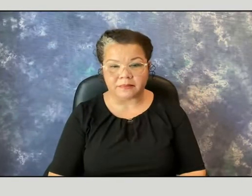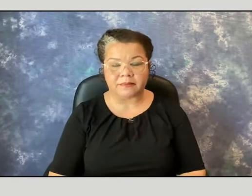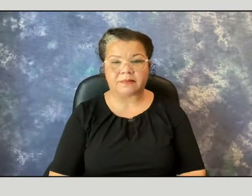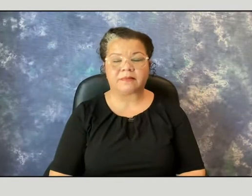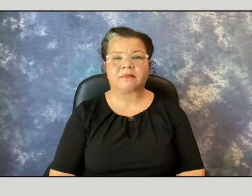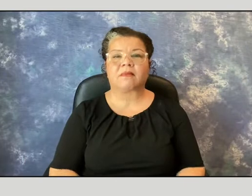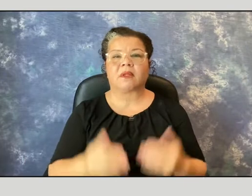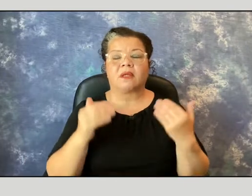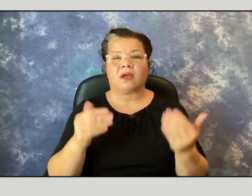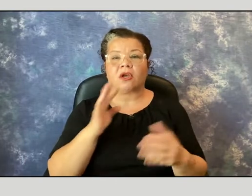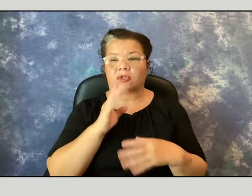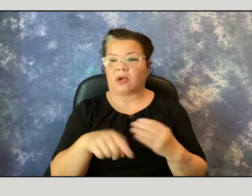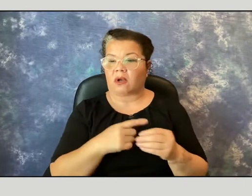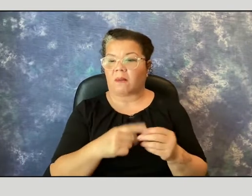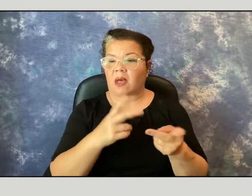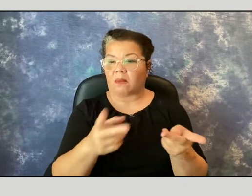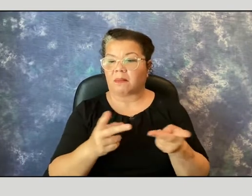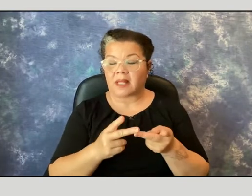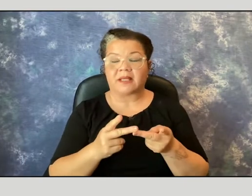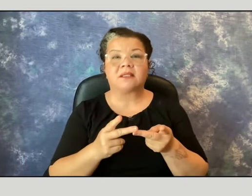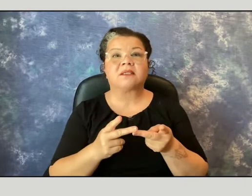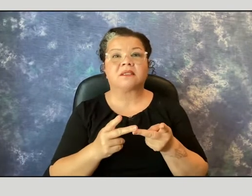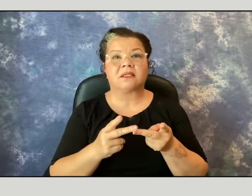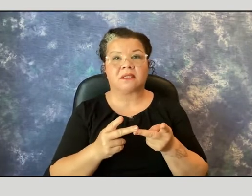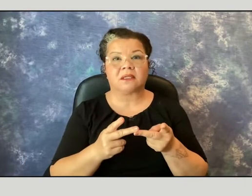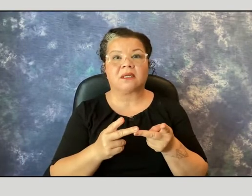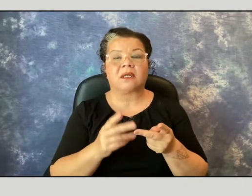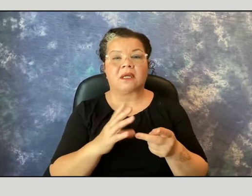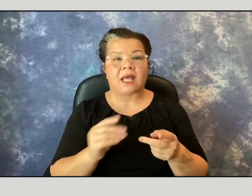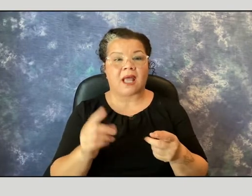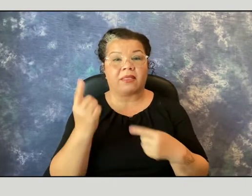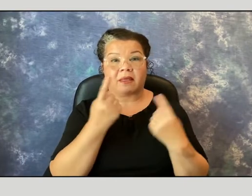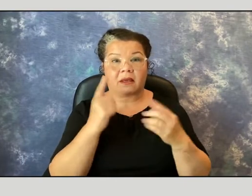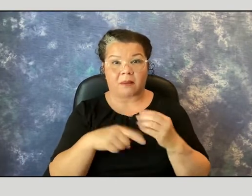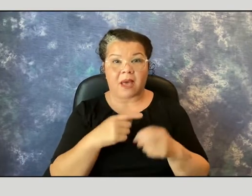and thinking about yourselves in the context